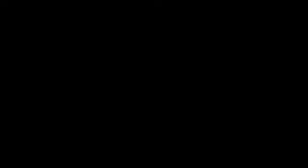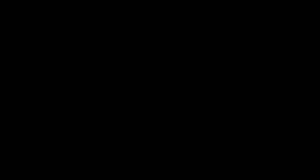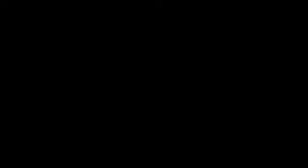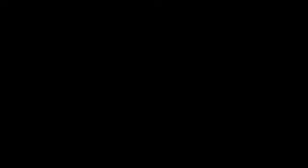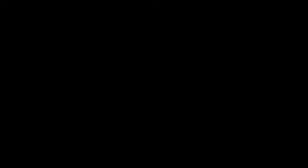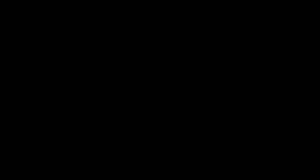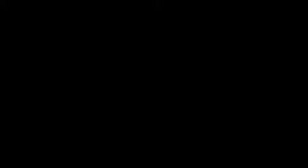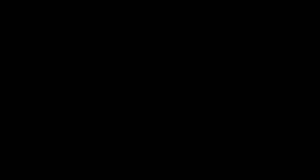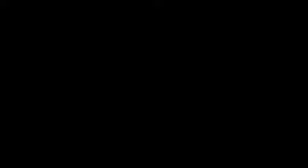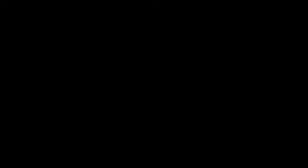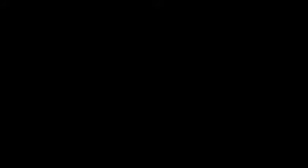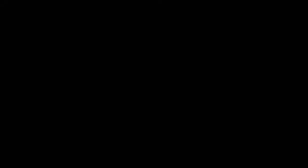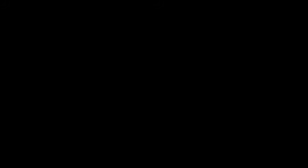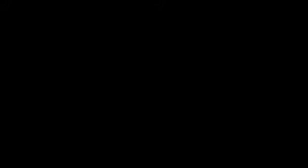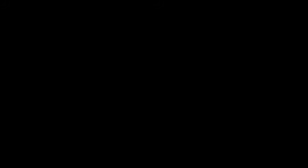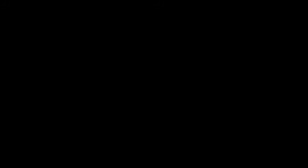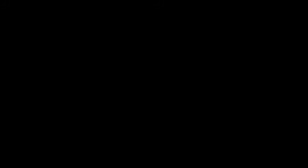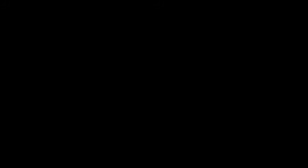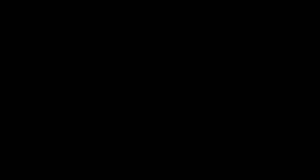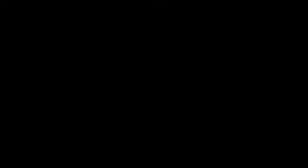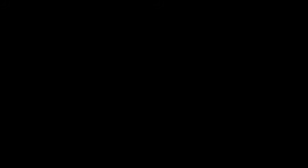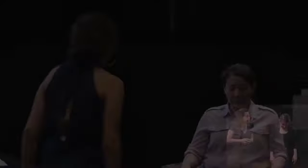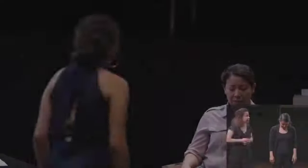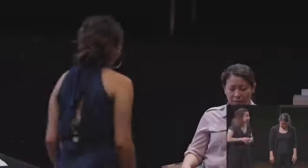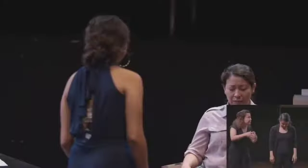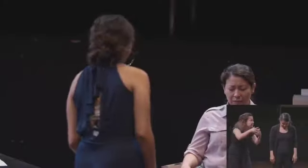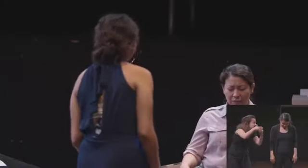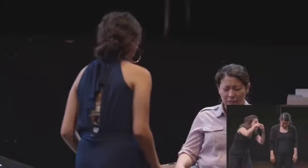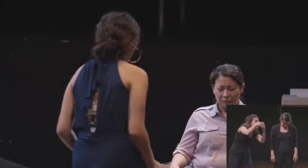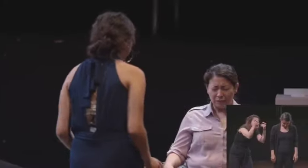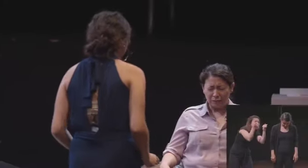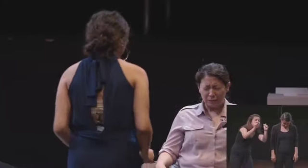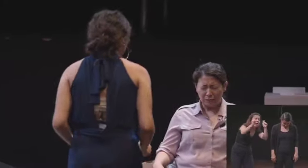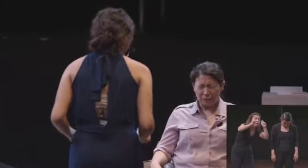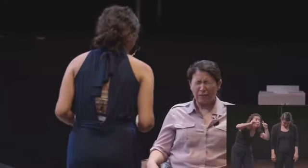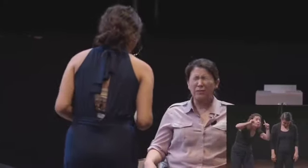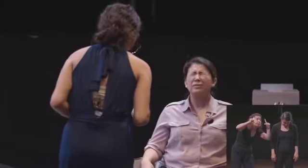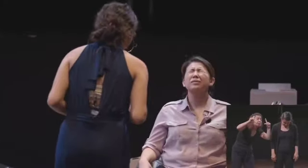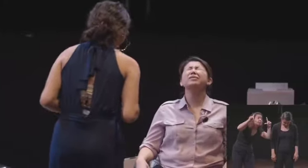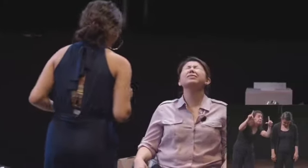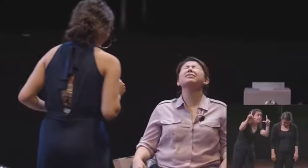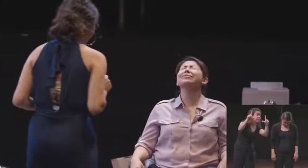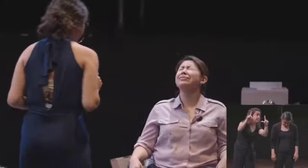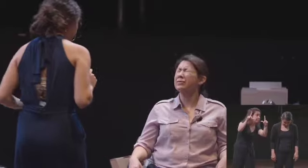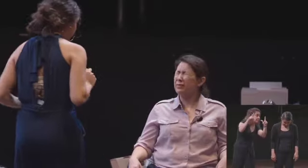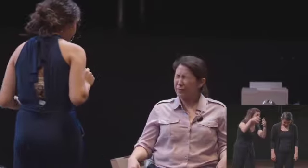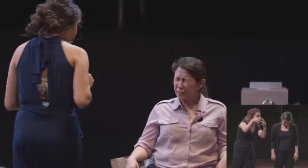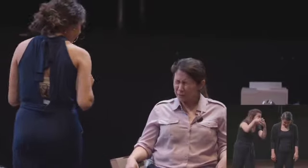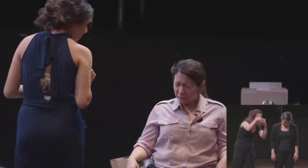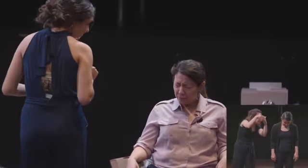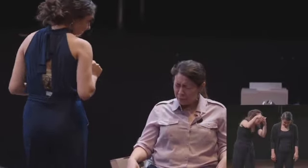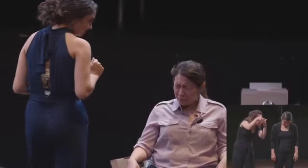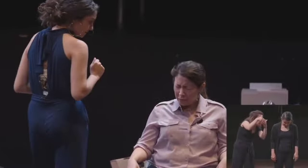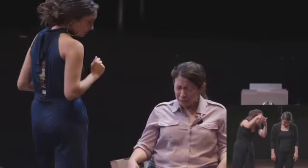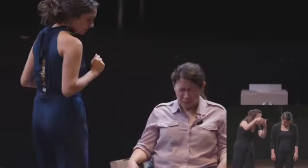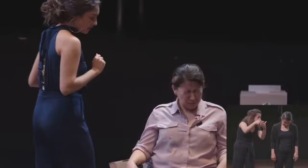Inset video shows two ASL Interpreters facing camera. Really try opening those eyes. That's it.